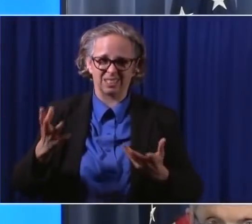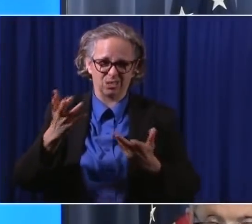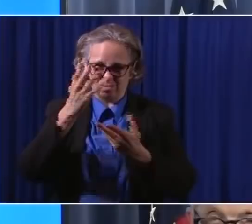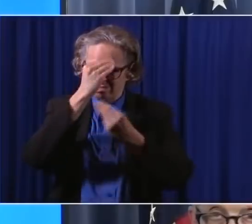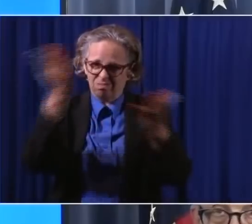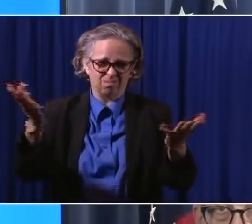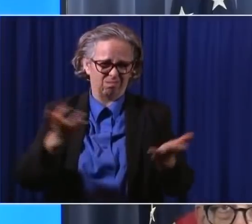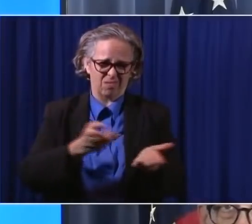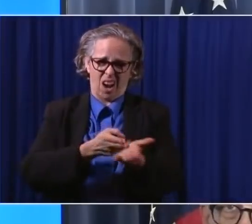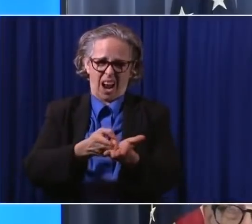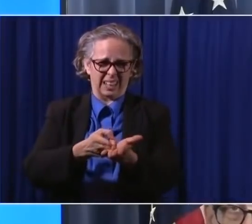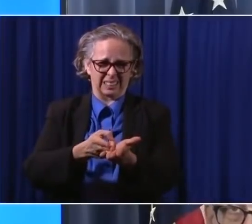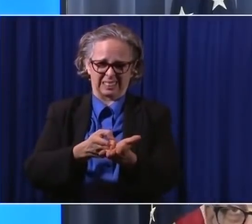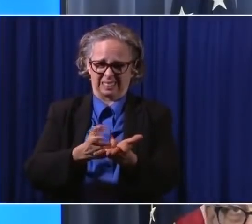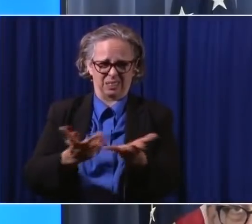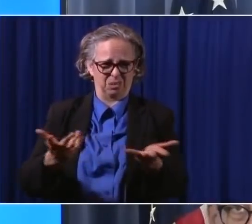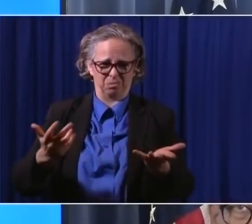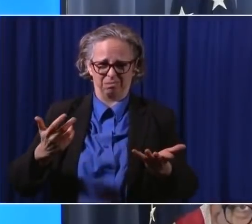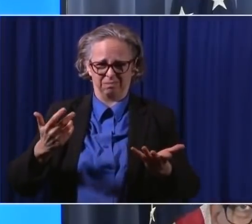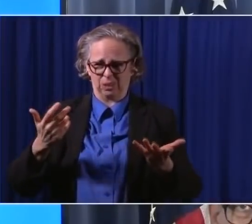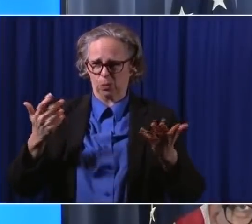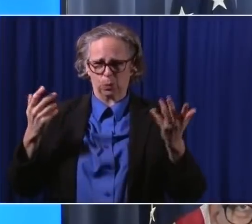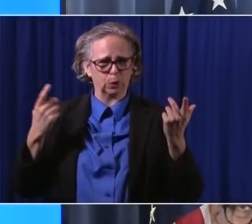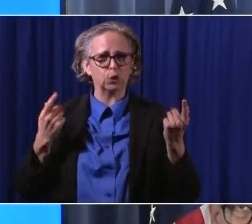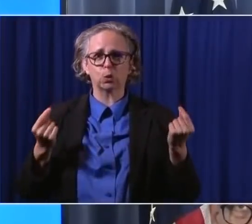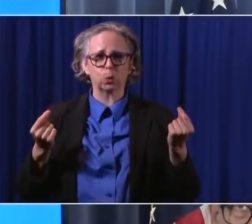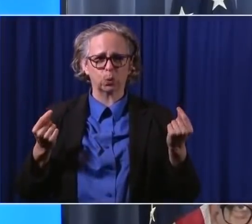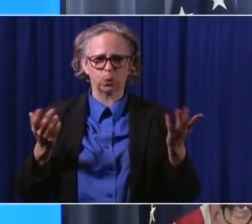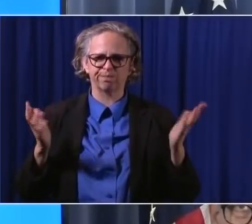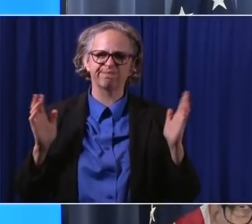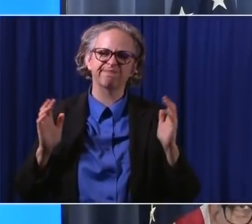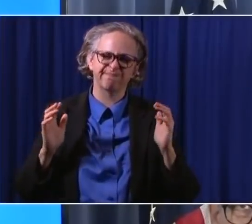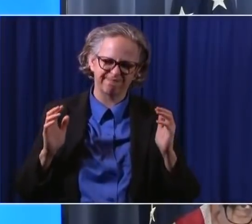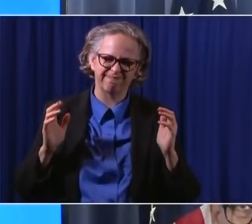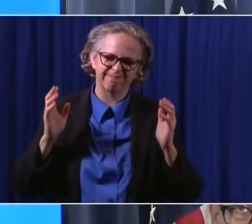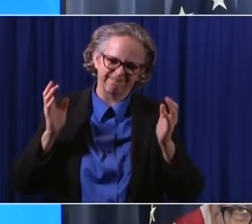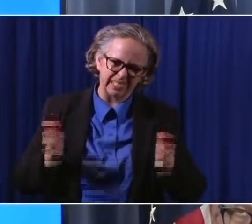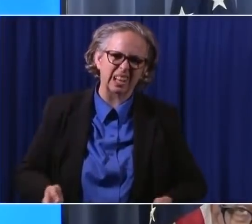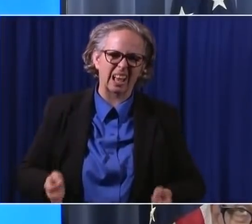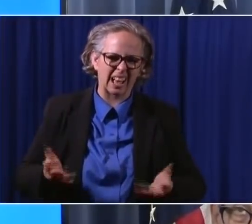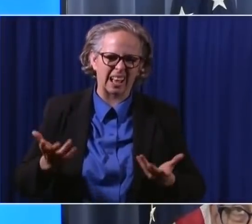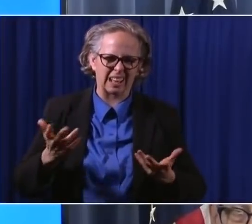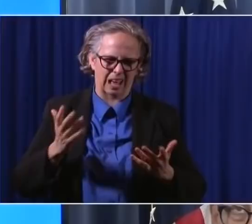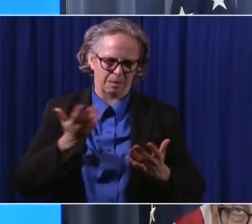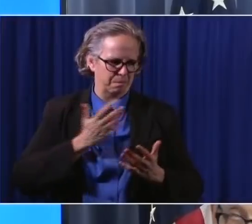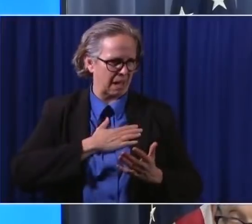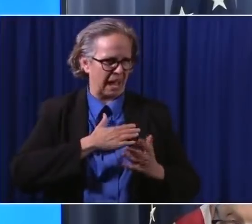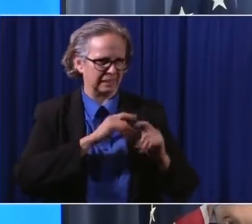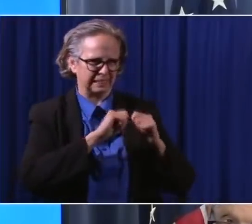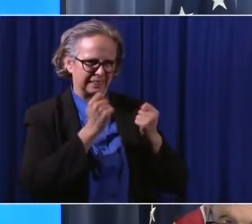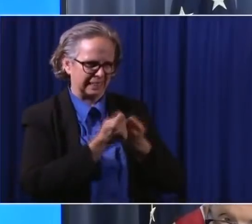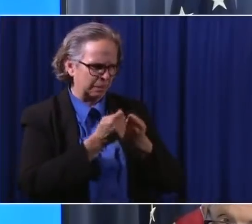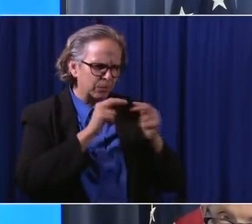WEEKEND. WHICH IS ONE OF THE REASONS WE